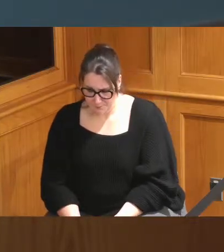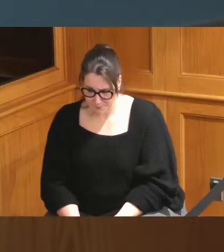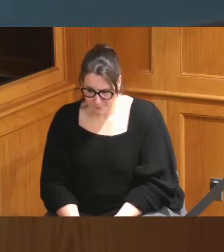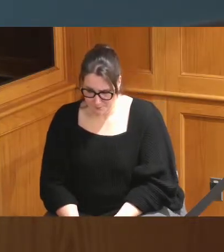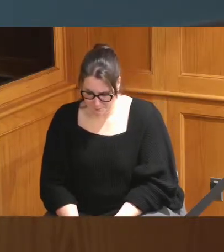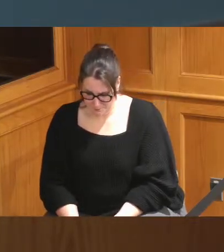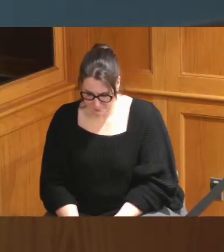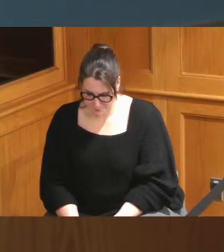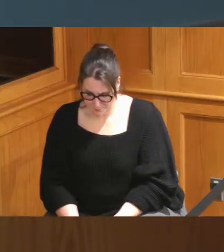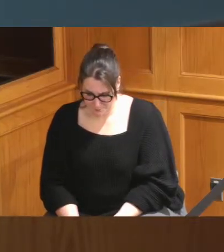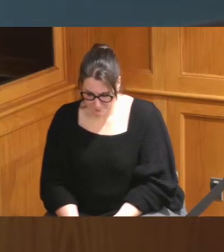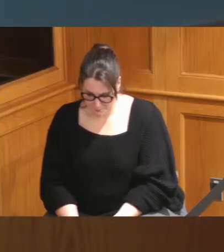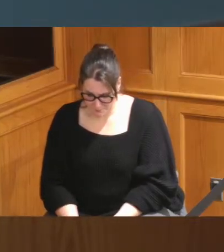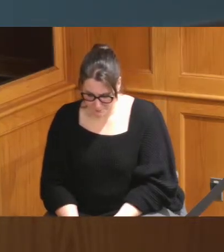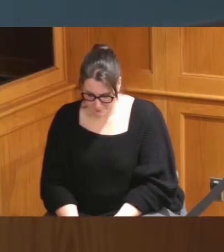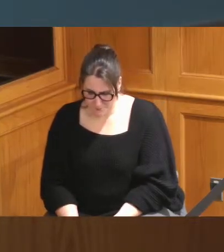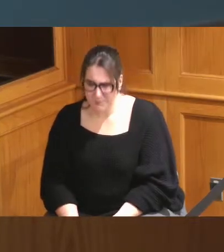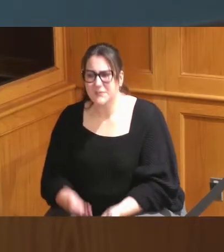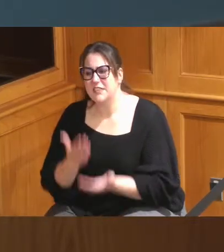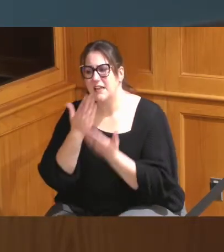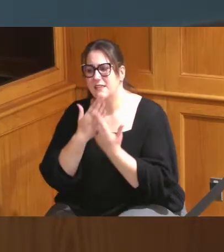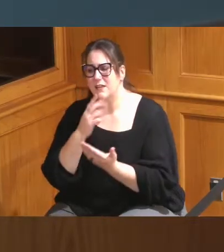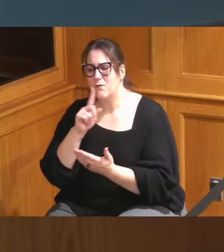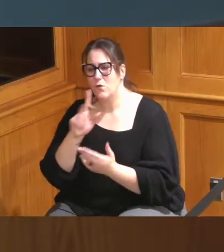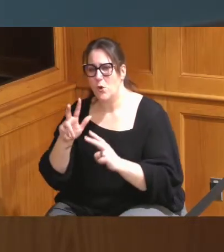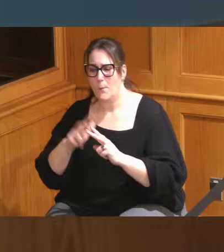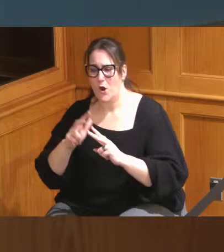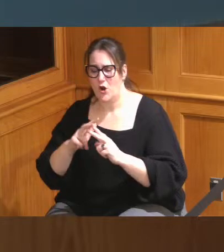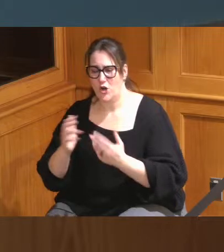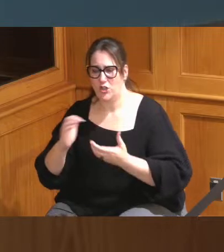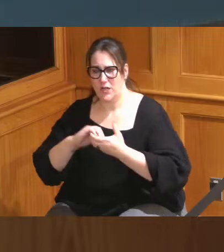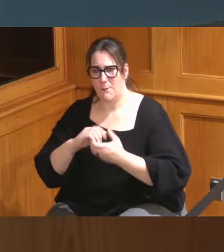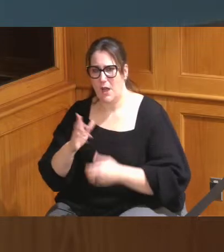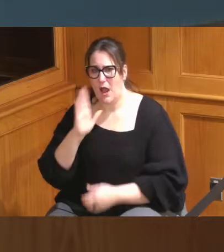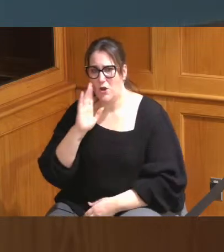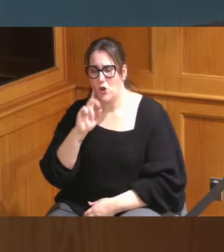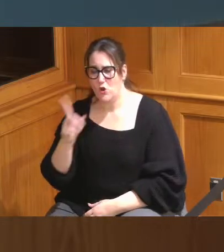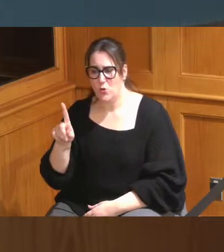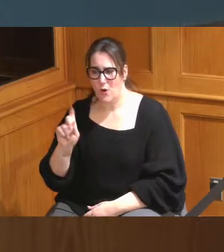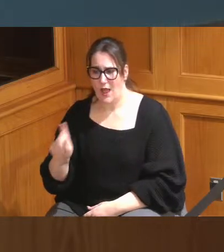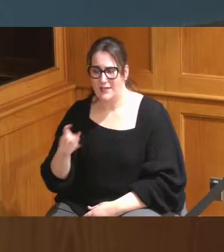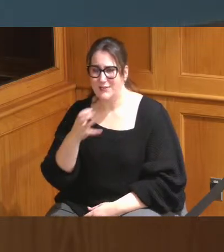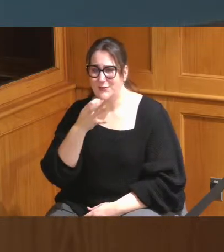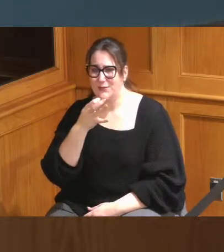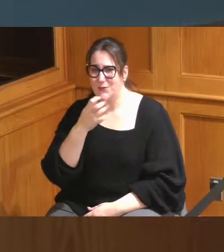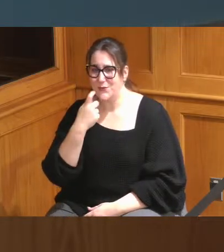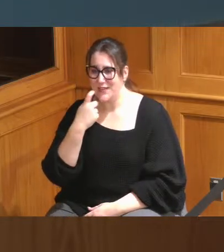I just want to thank you for your partnership. I know you have been asked recently to step in